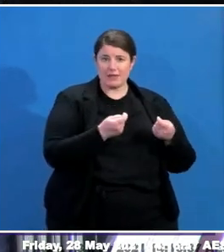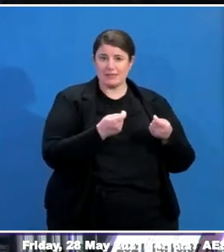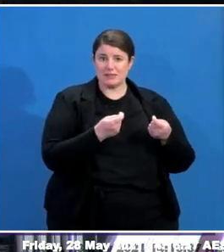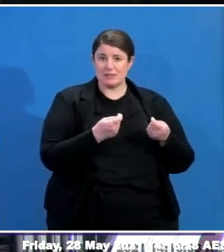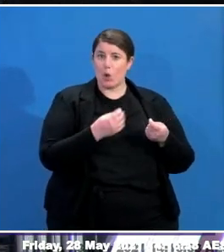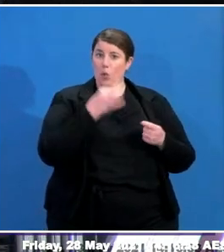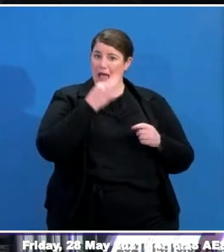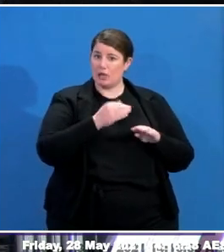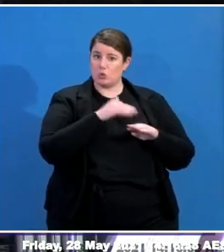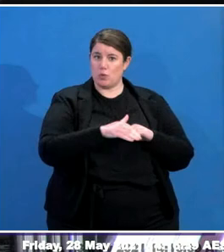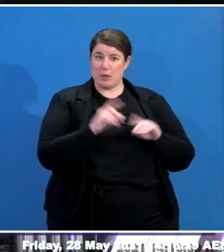today -- COMMISSIONER HEAD: Yes.